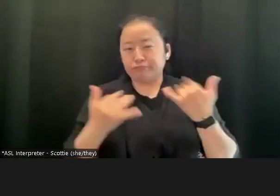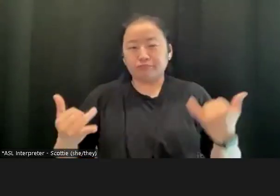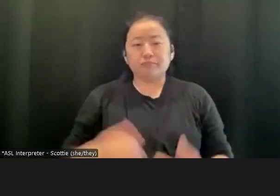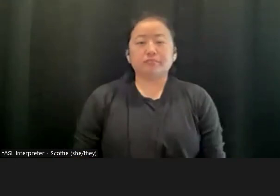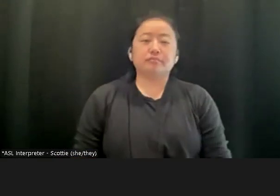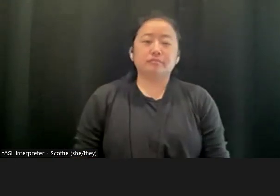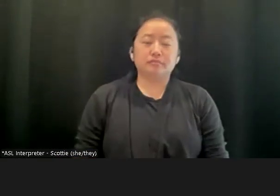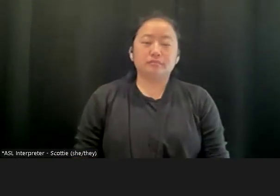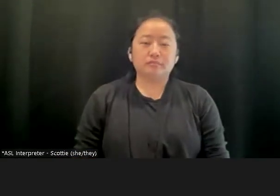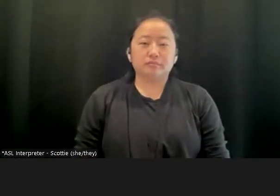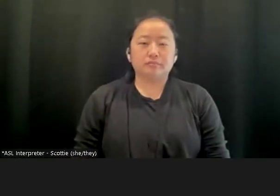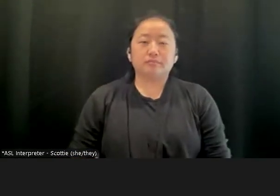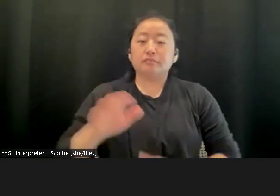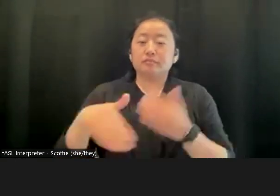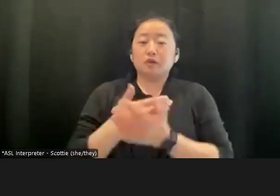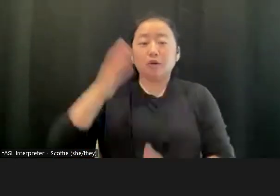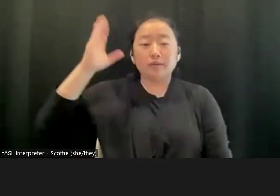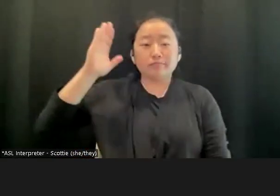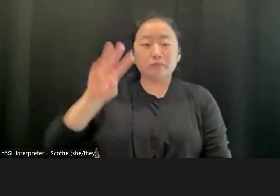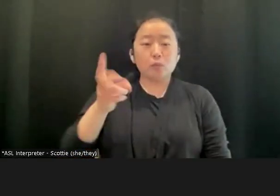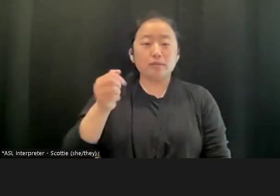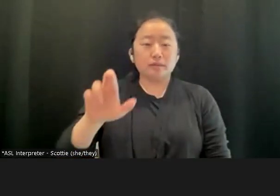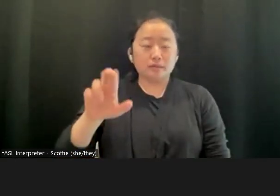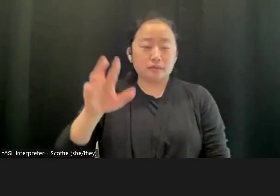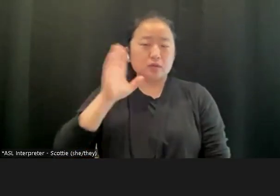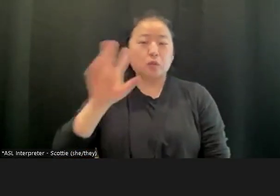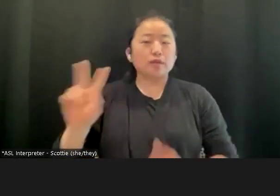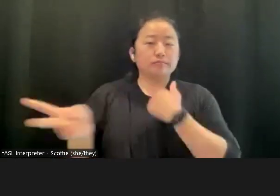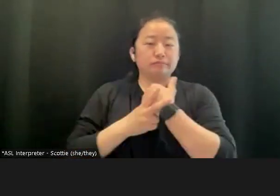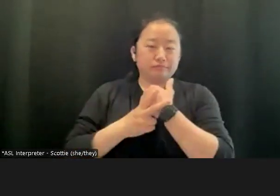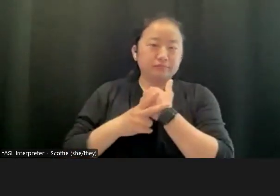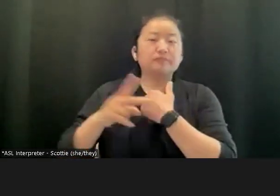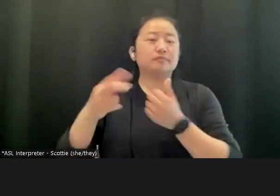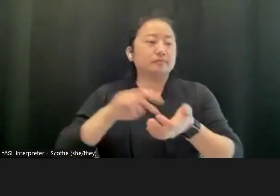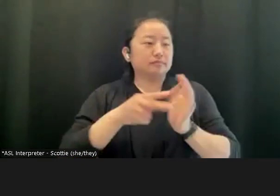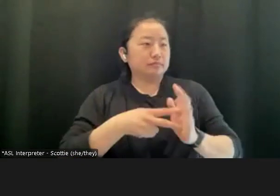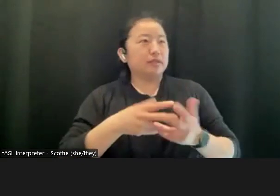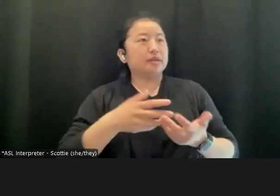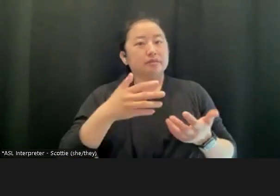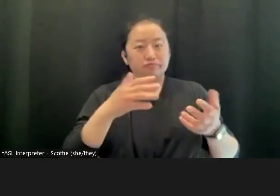All of our webinars are archived, and made available after the fact on our WisTech YouTube